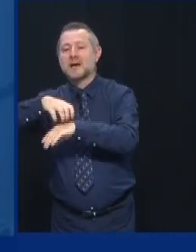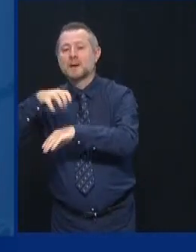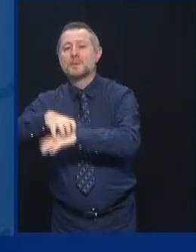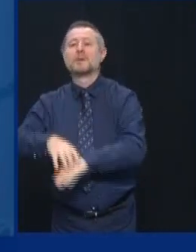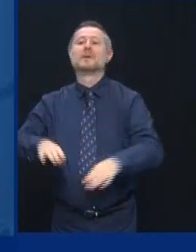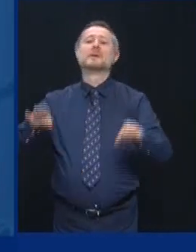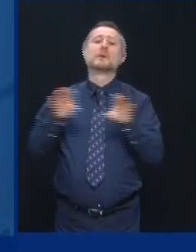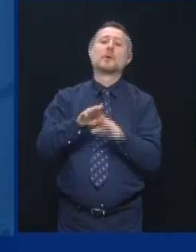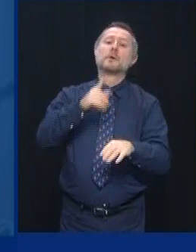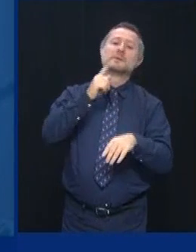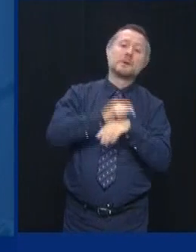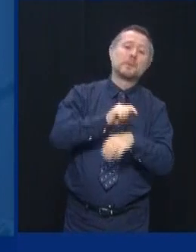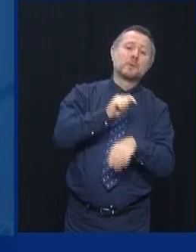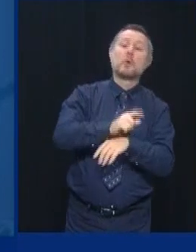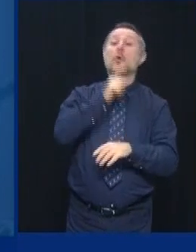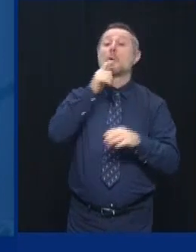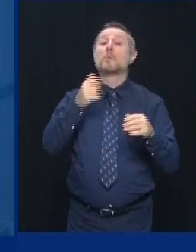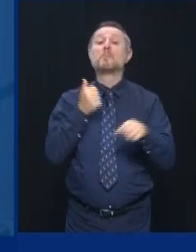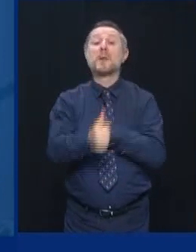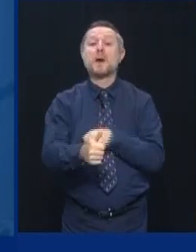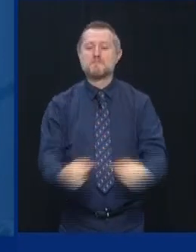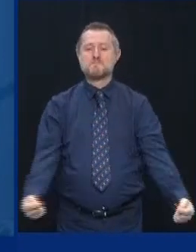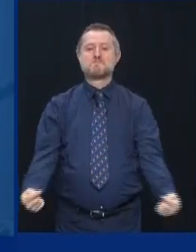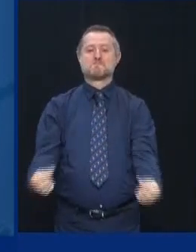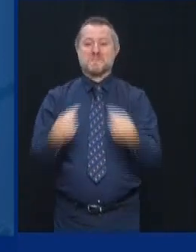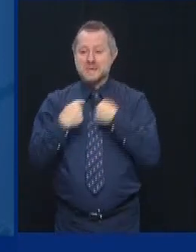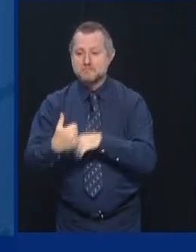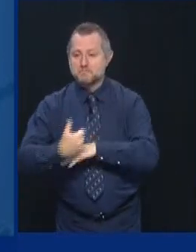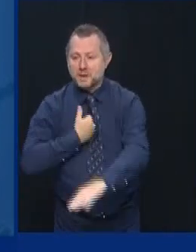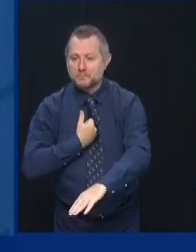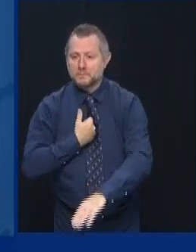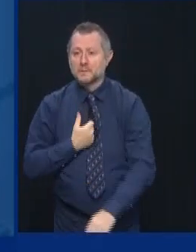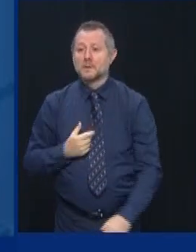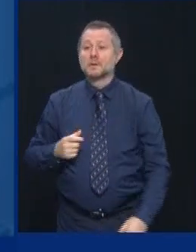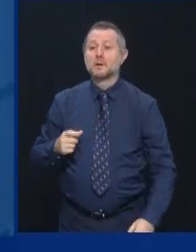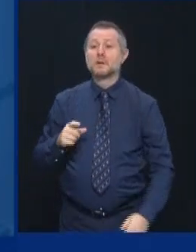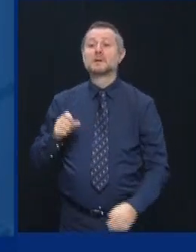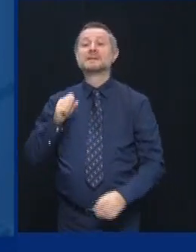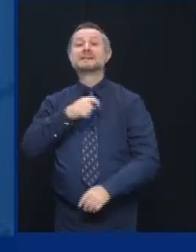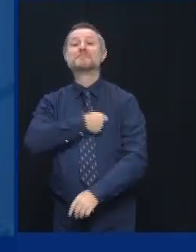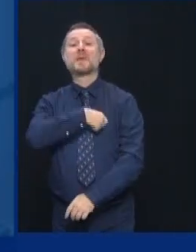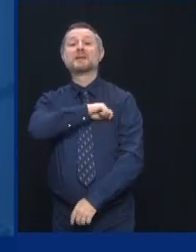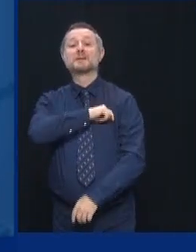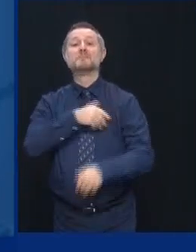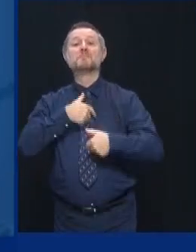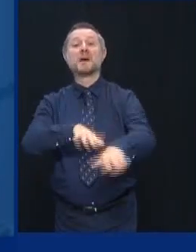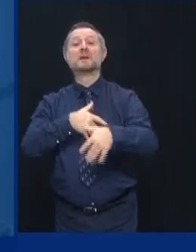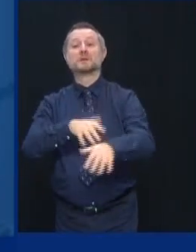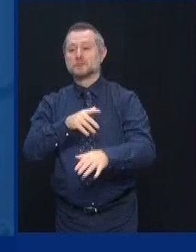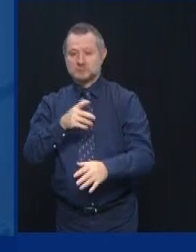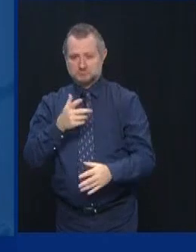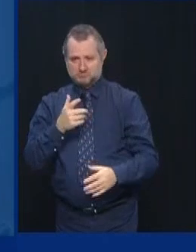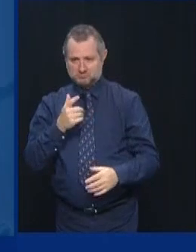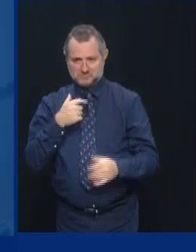IT. WE HAVE TO CLOSE A ROMAN CATHOLIC CHURCH, I'LL DO IT. I HAD TO CLOSE THE ST. PATRICK'S